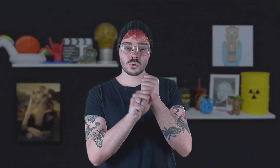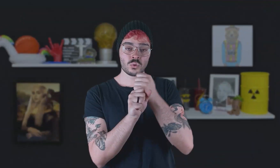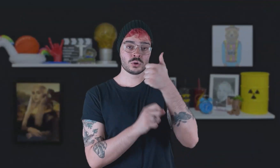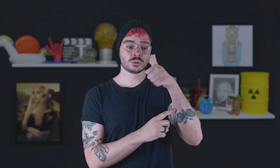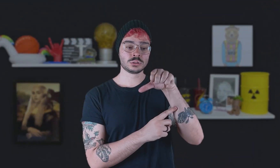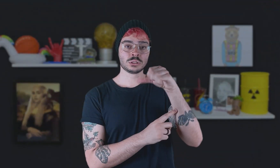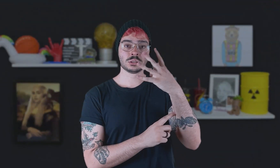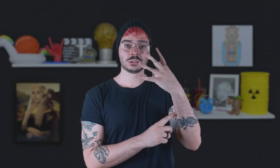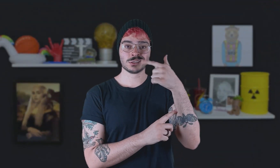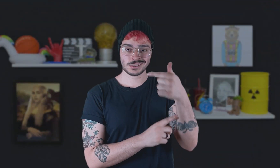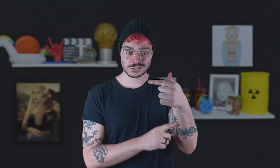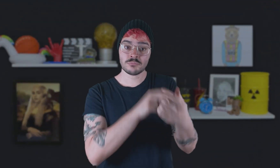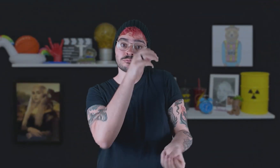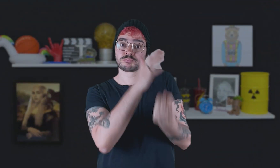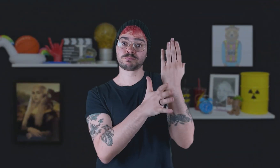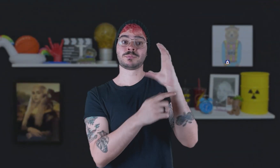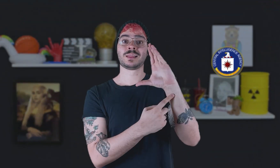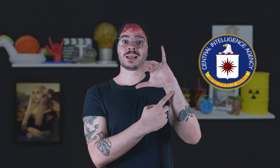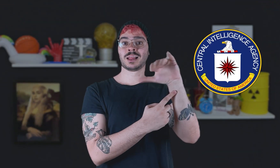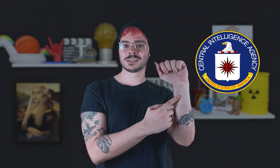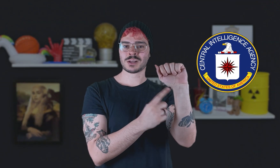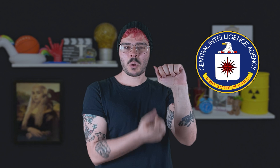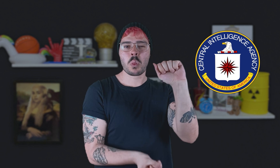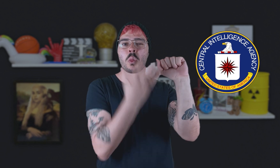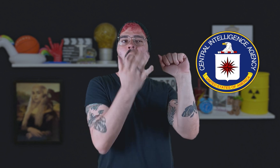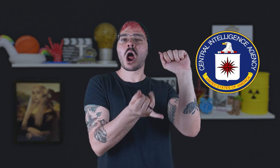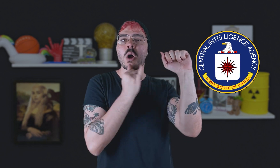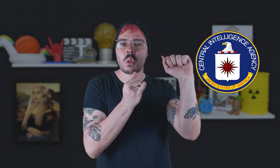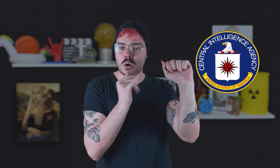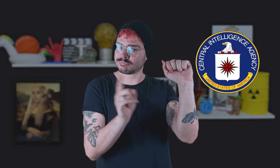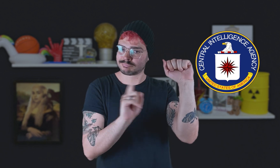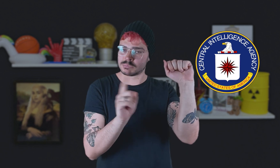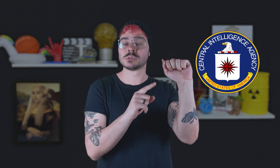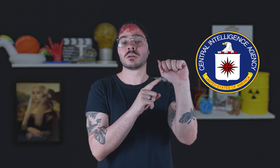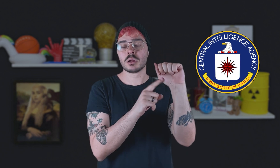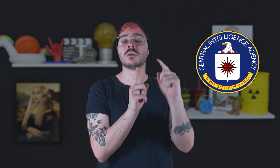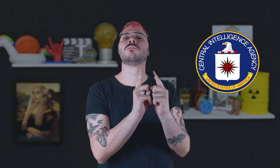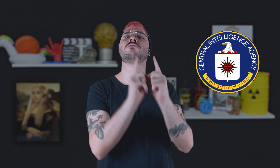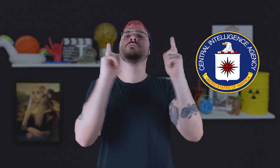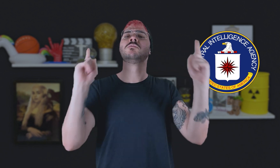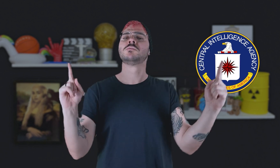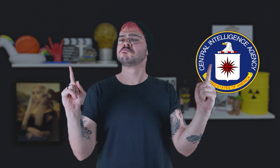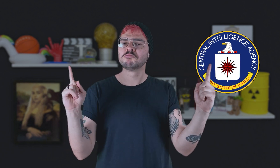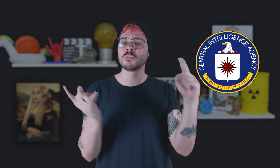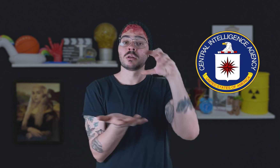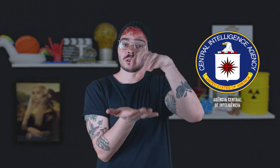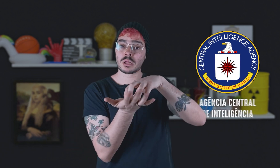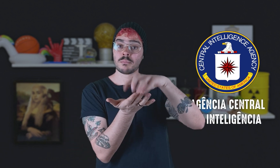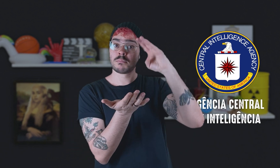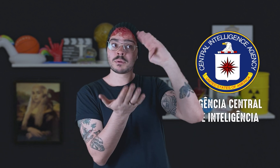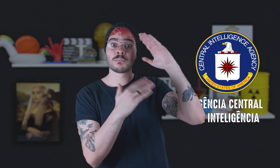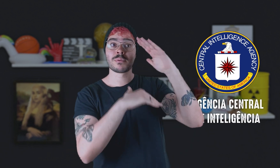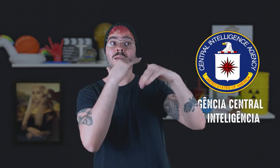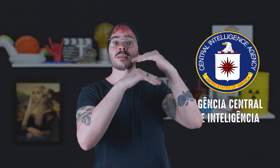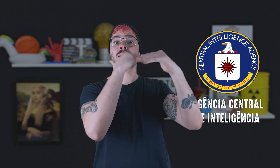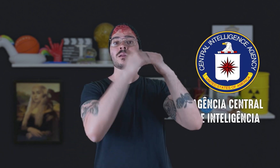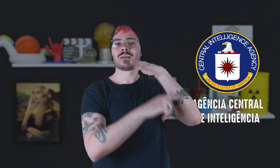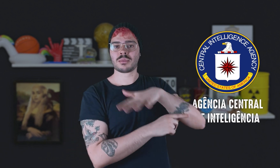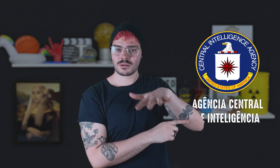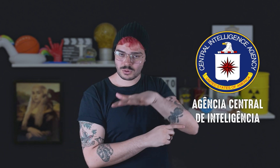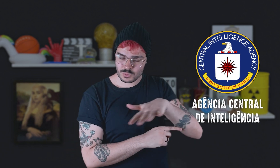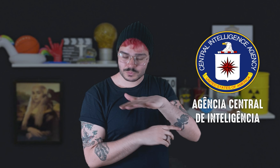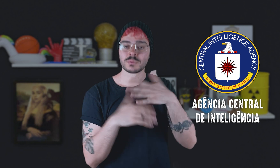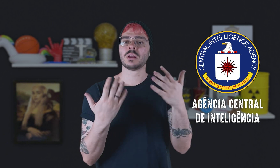In 1947, it was not for nothing that the CIA, “Central Intelligence Agency”,